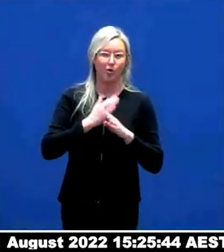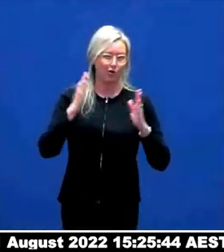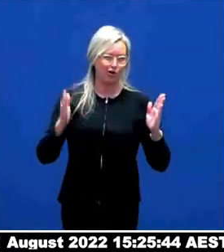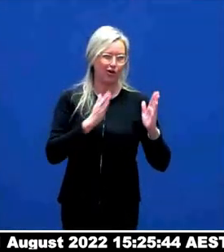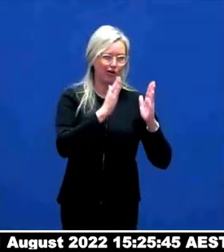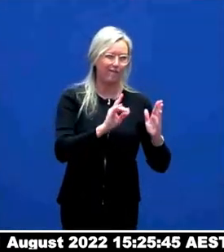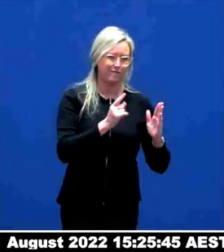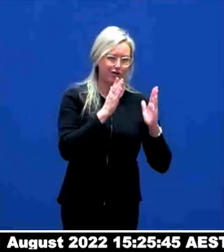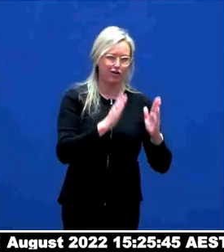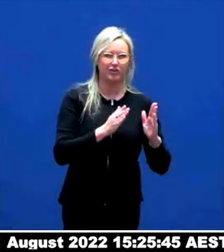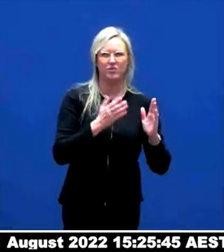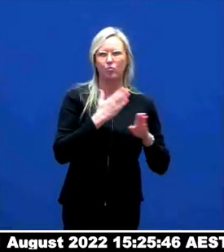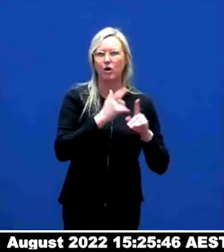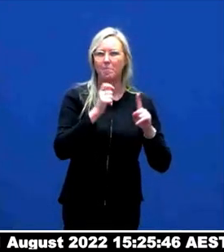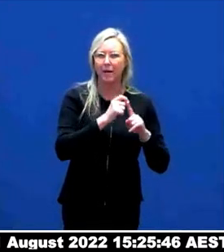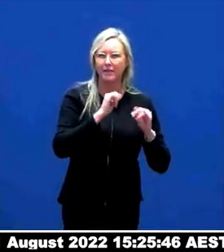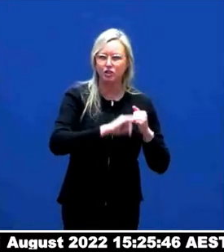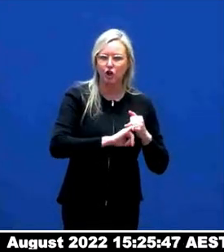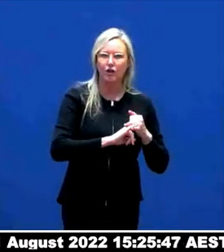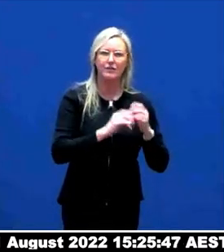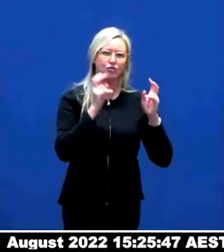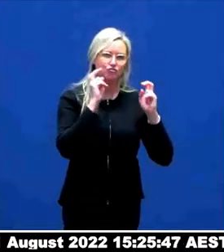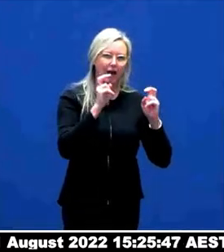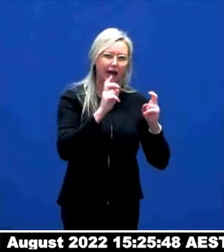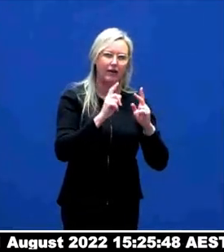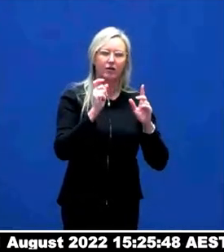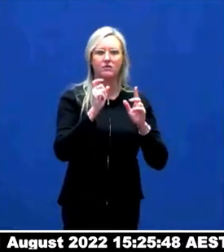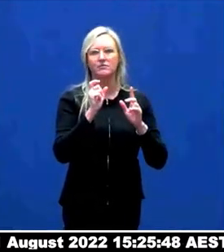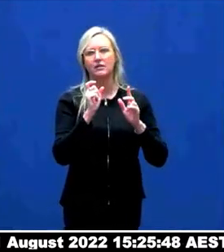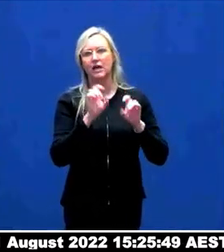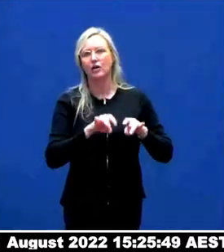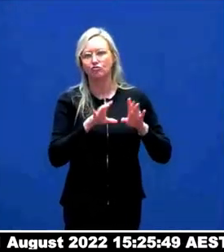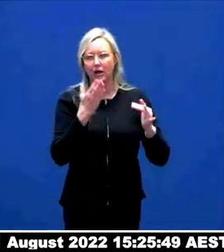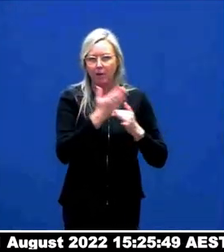I've worked for State rail, Australia Post, Department of Social Security, Department of